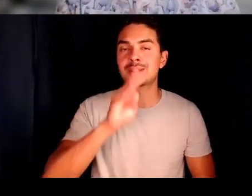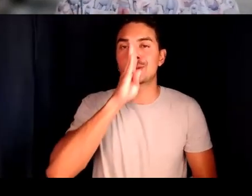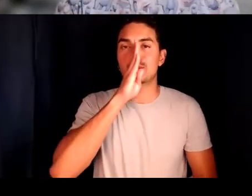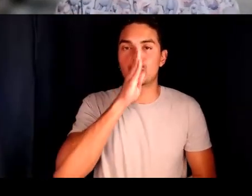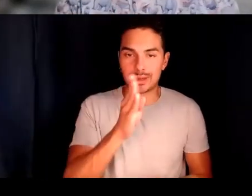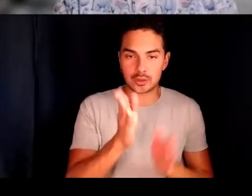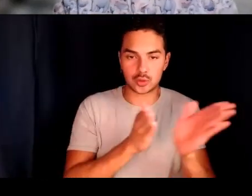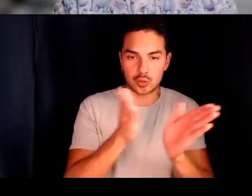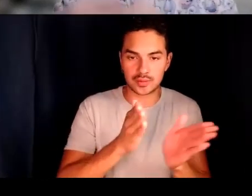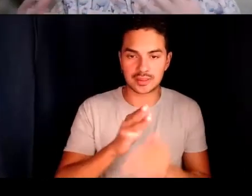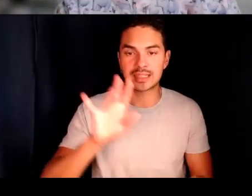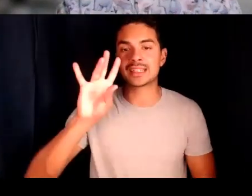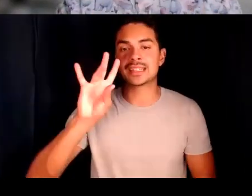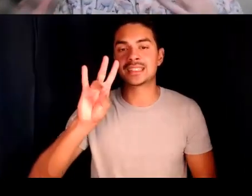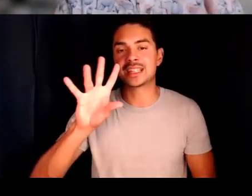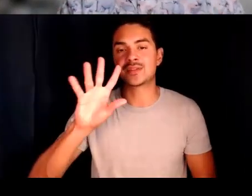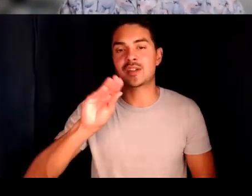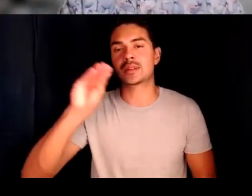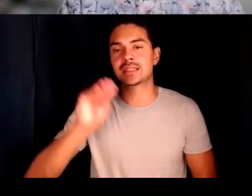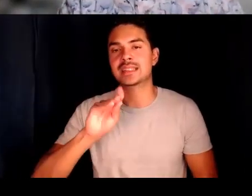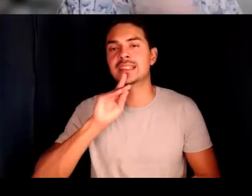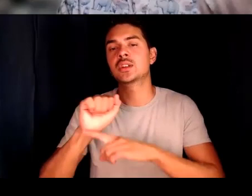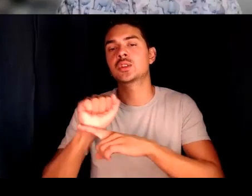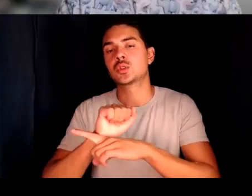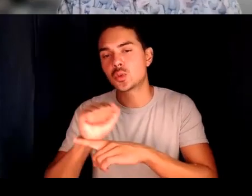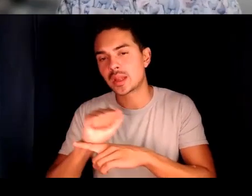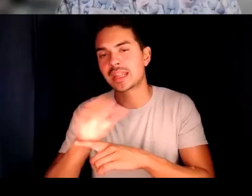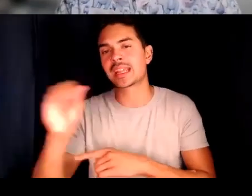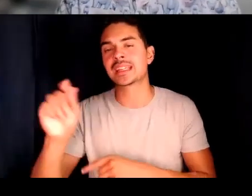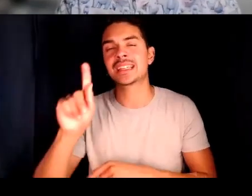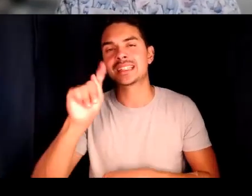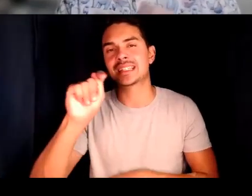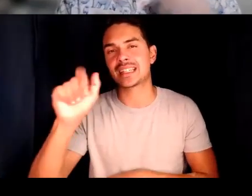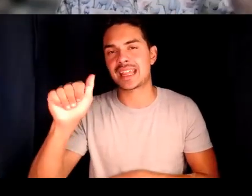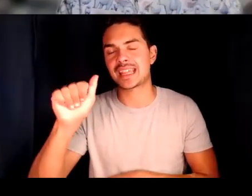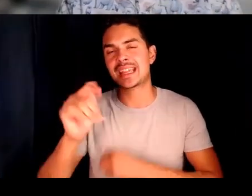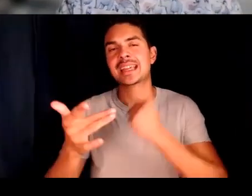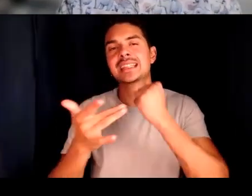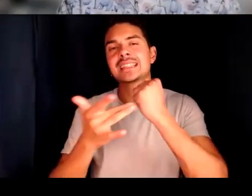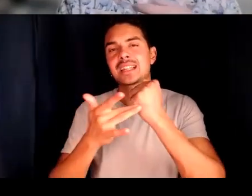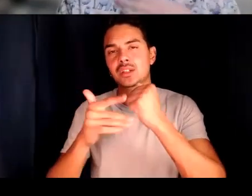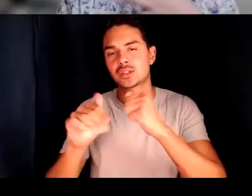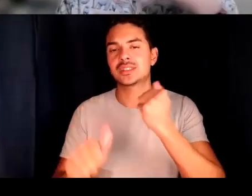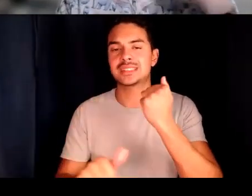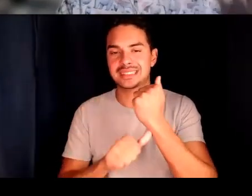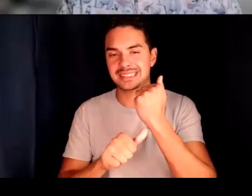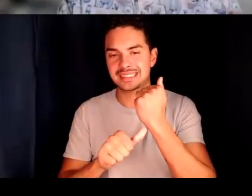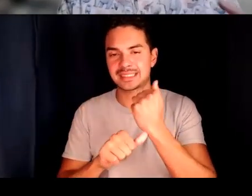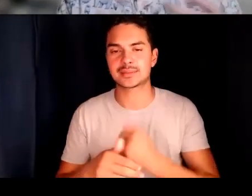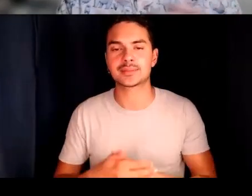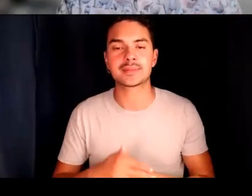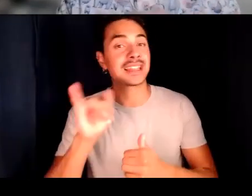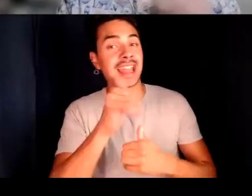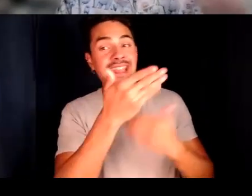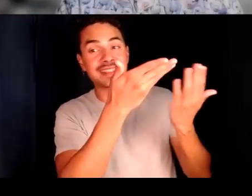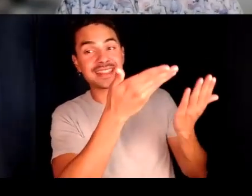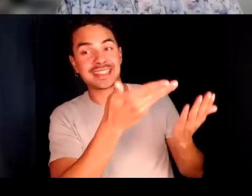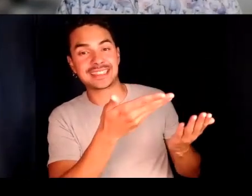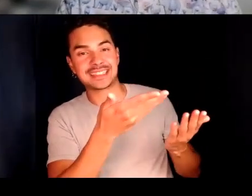and 75% is training and technical assistance, so things like this event as well as specialized trainings